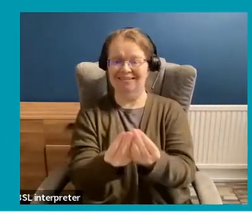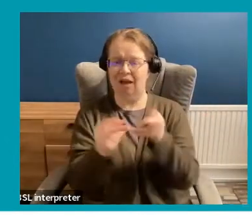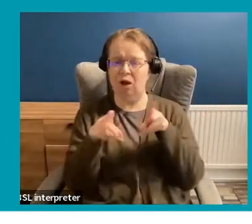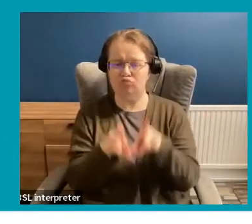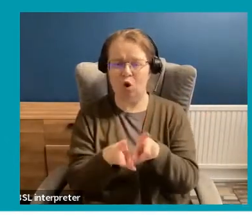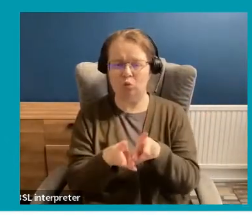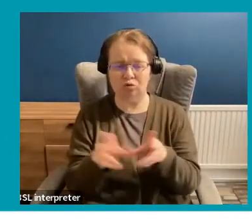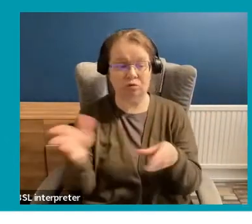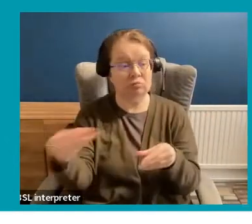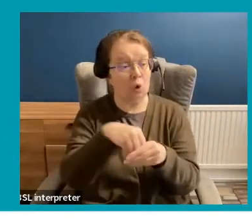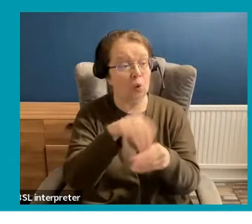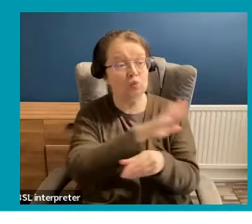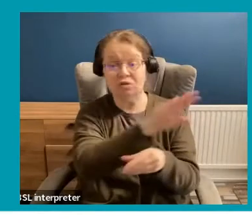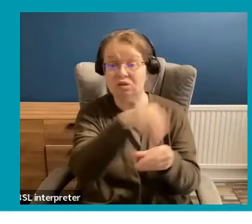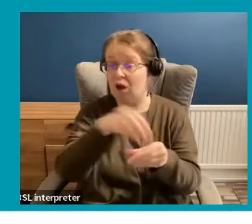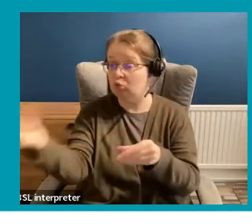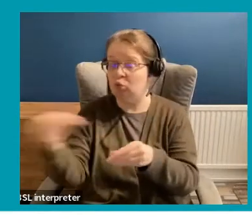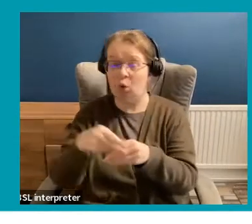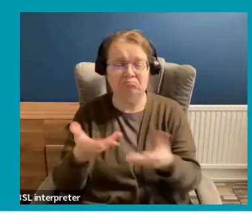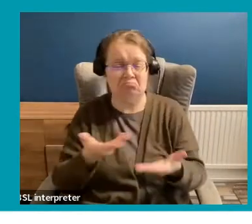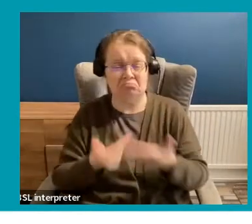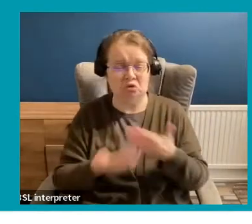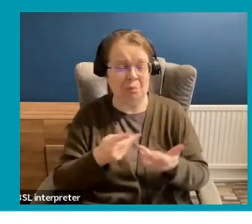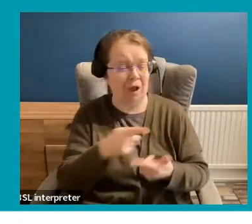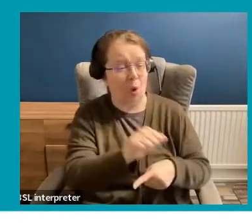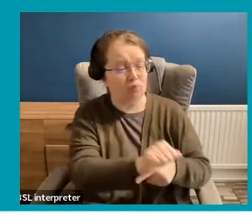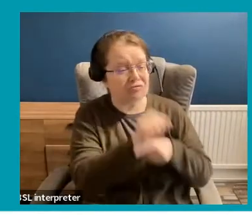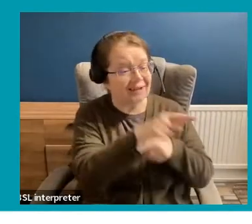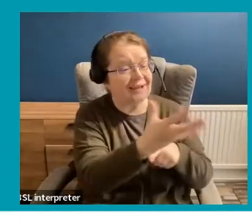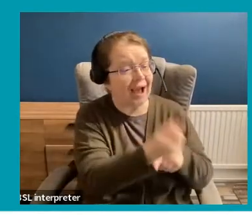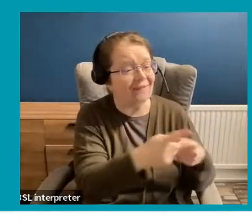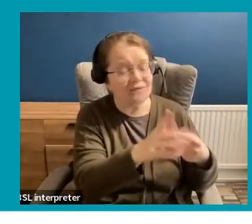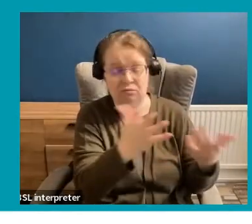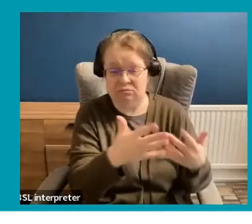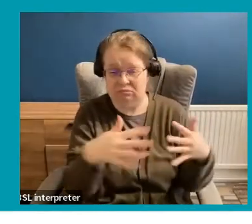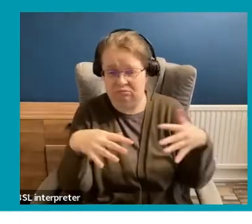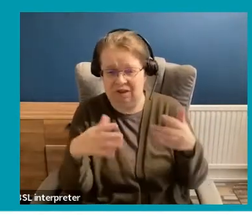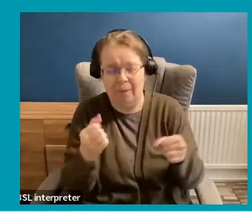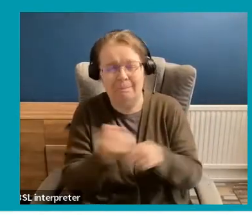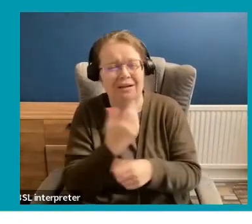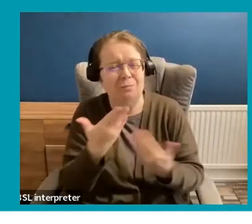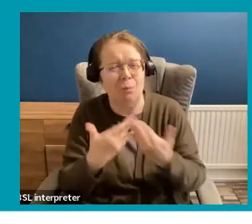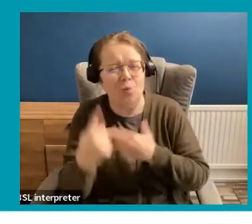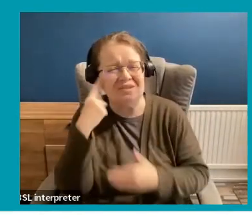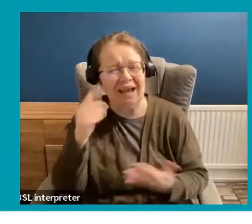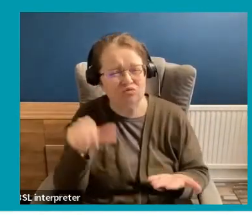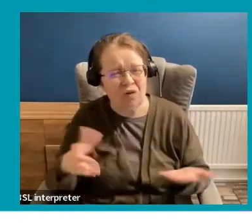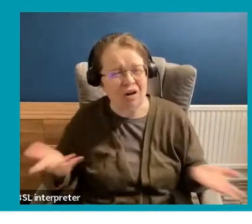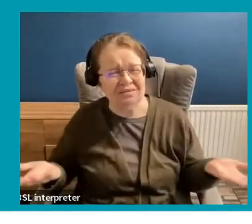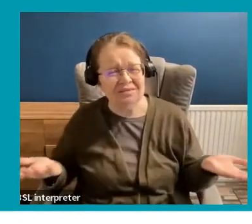including everybody regardless of those protected characteristics It does.